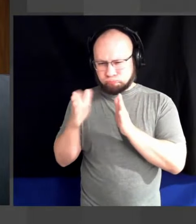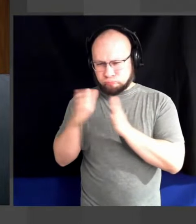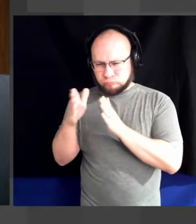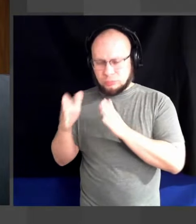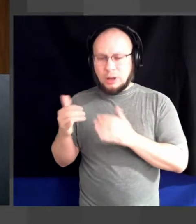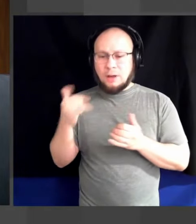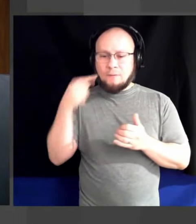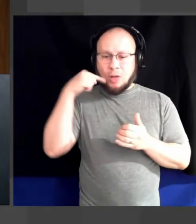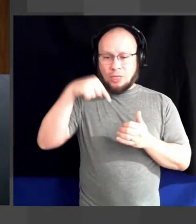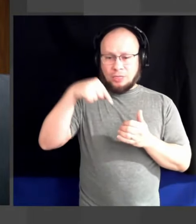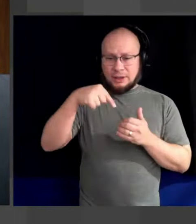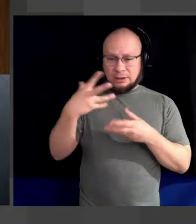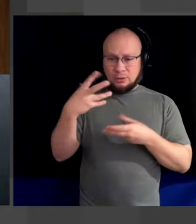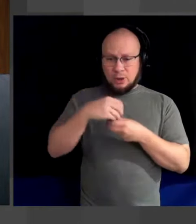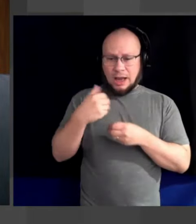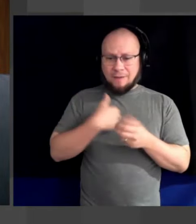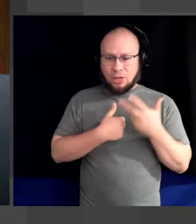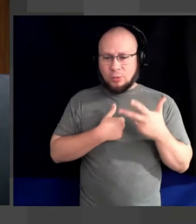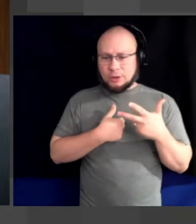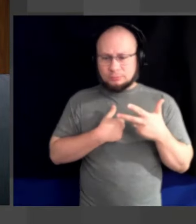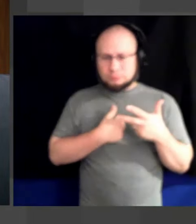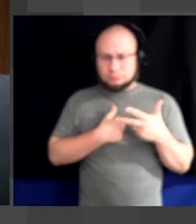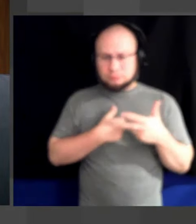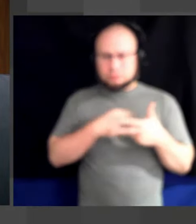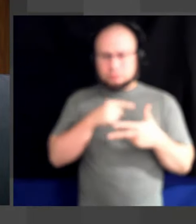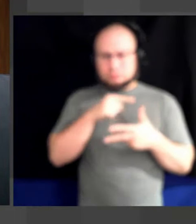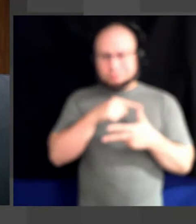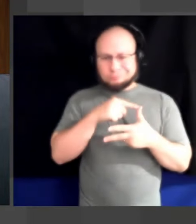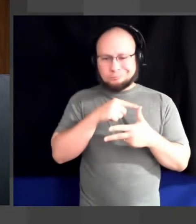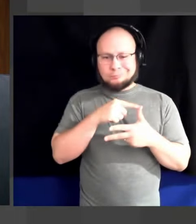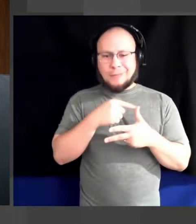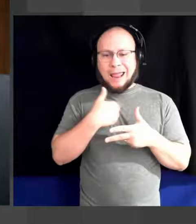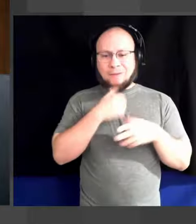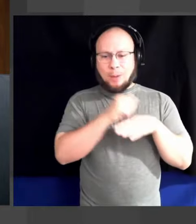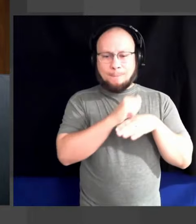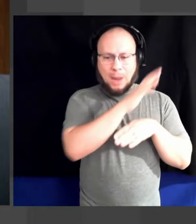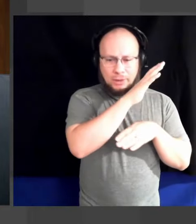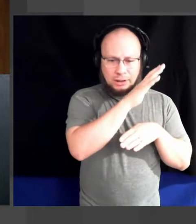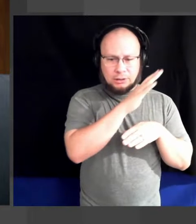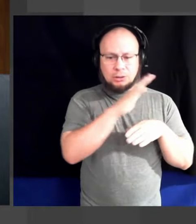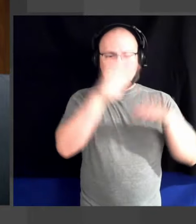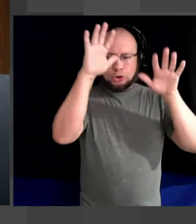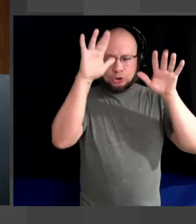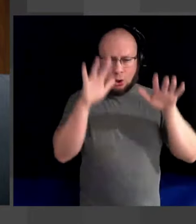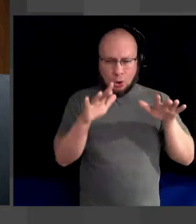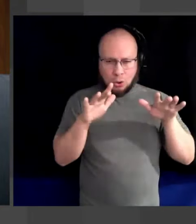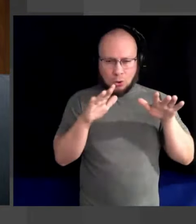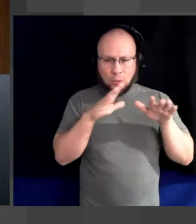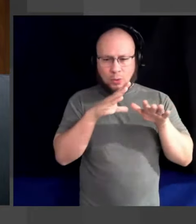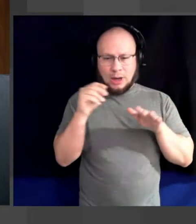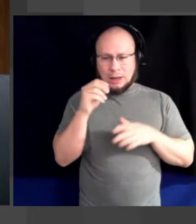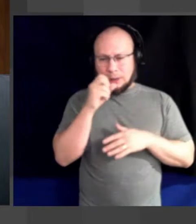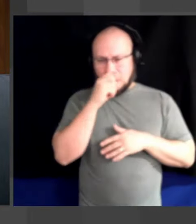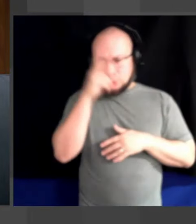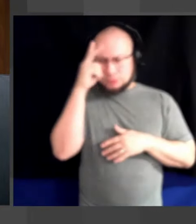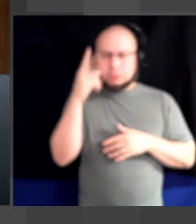DESIGN EACH SPECIFIC FEATURE AND WE HAVE THREE PILLARS. AND THE FIRST ONE IS THE